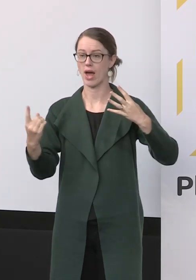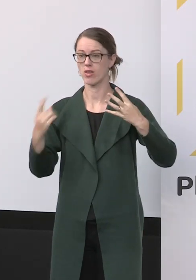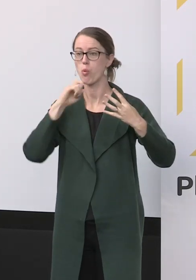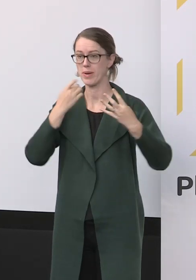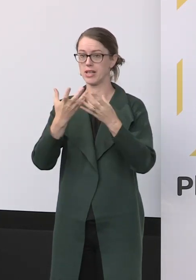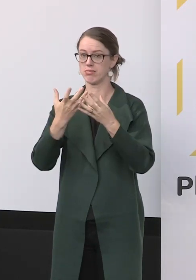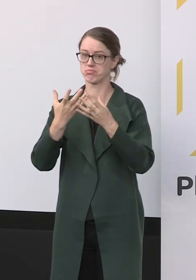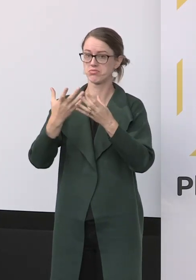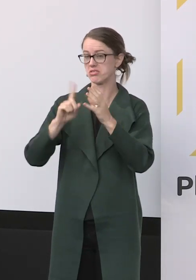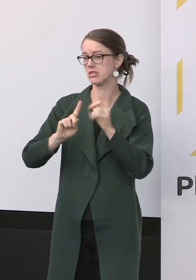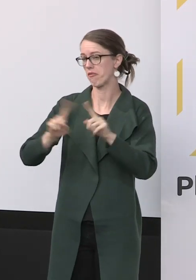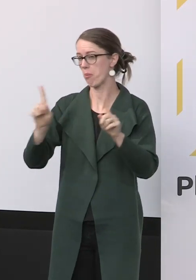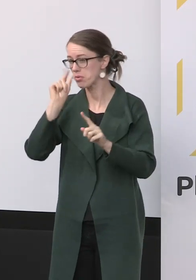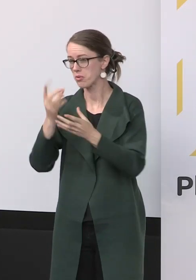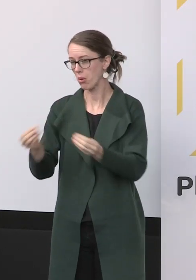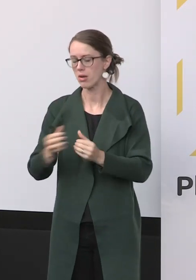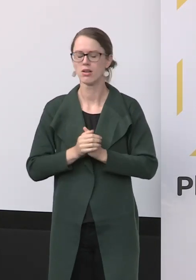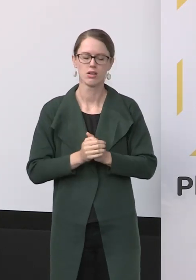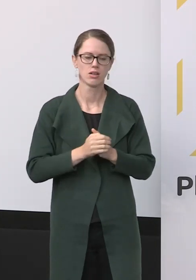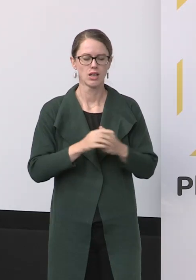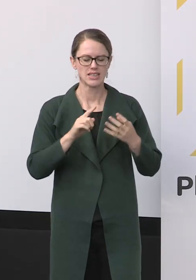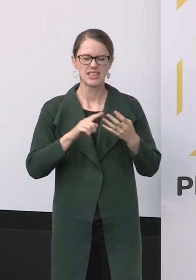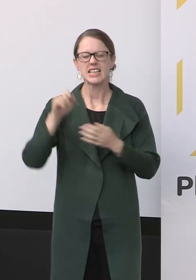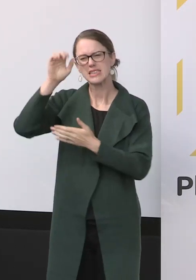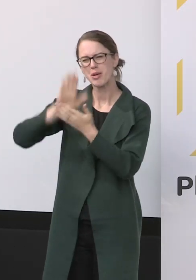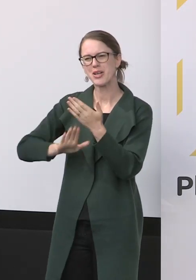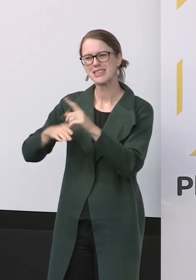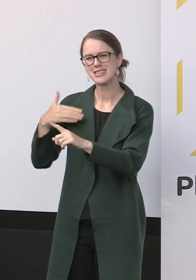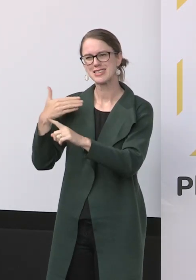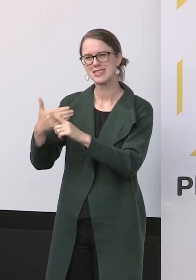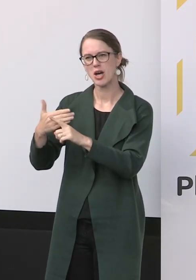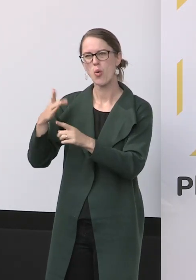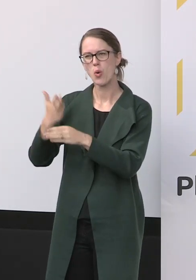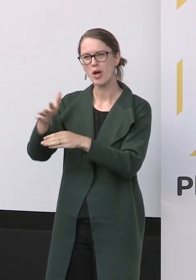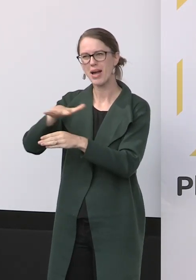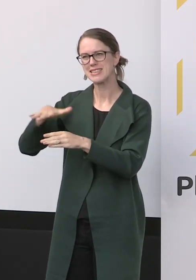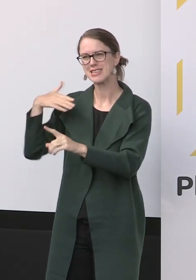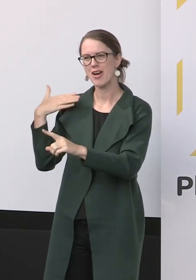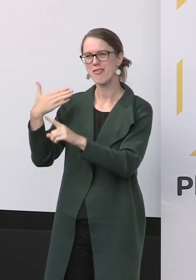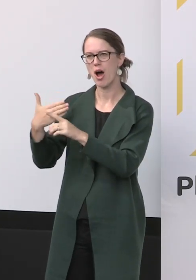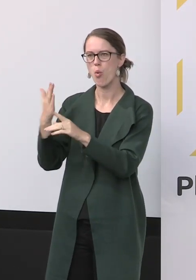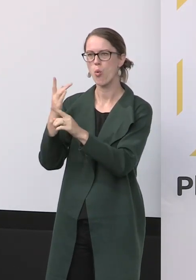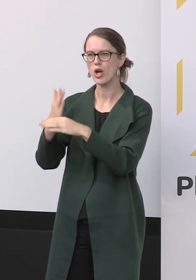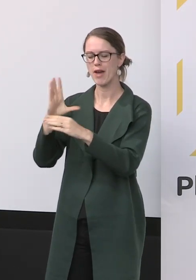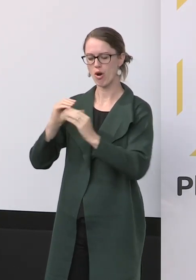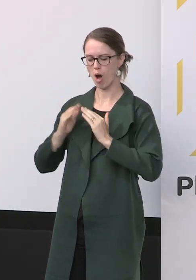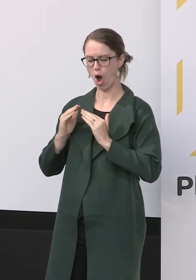distancing inside the office and work environment. That remains in place. That will be different in Alert Level 1, and we're working through that